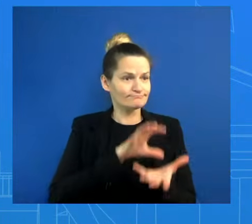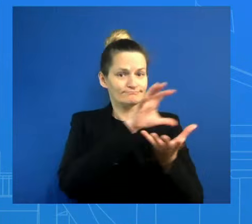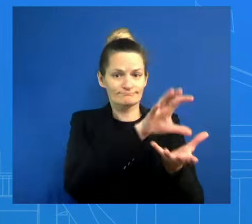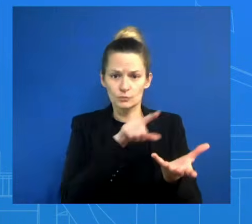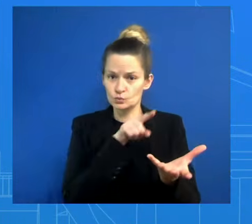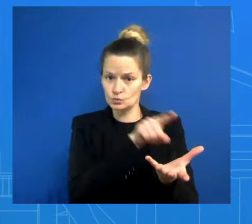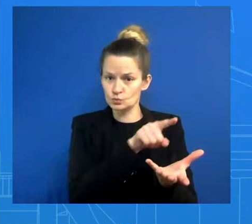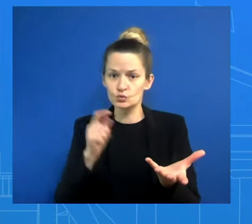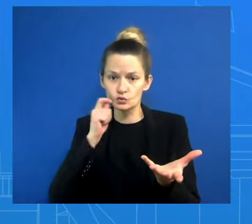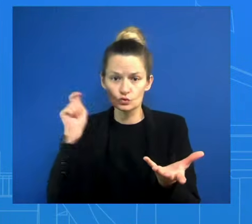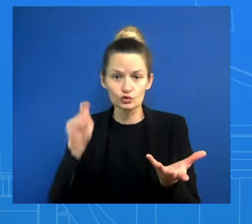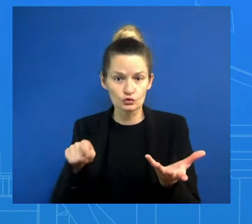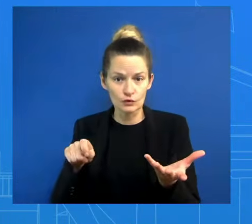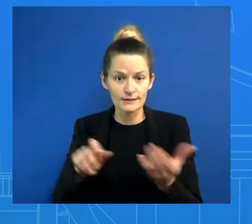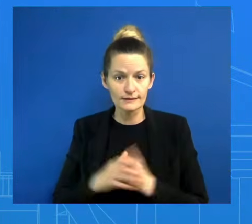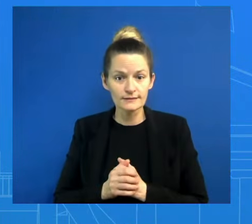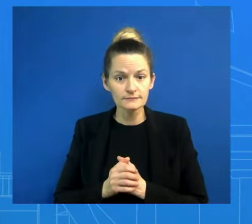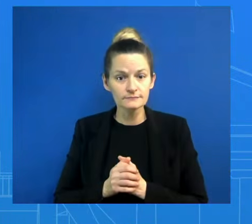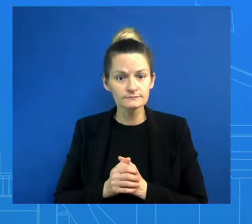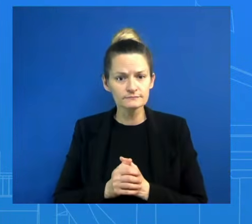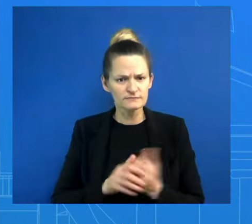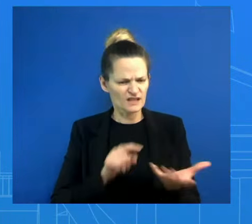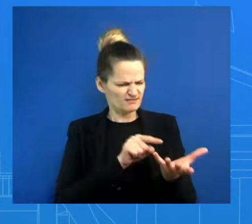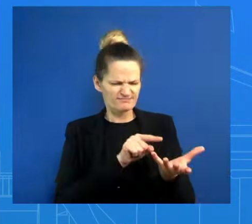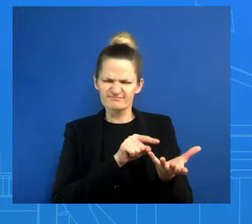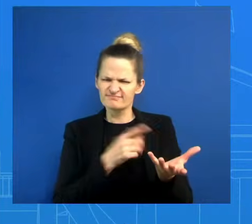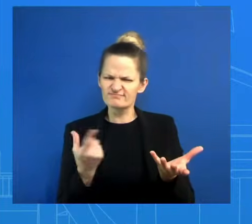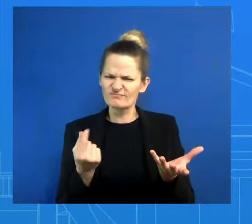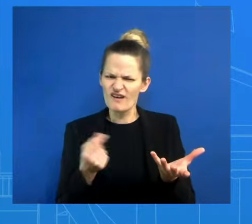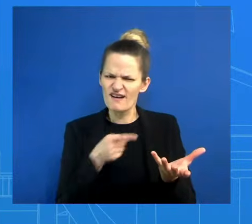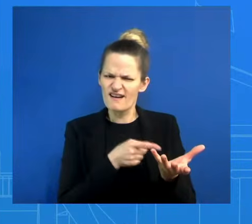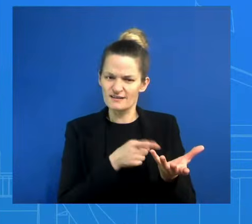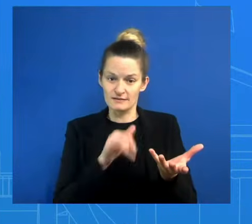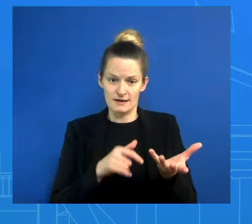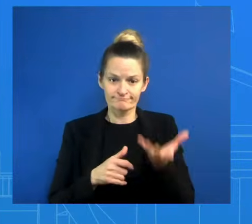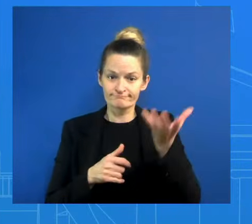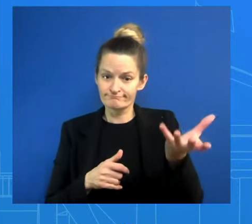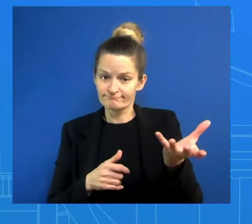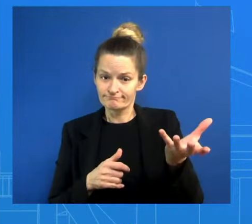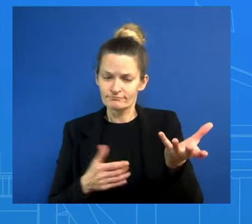with new capabilities to boots its -- to boost its air defenses and counter